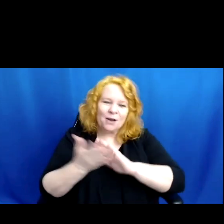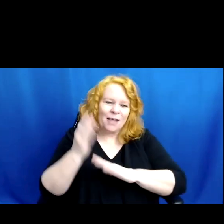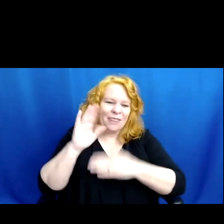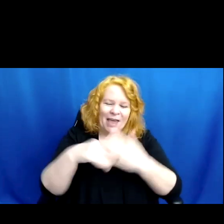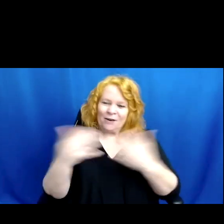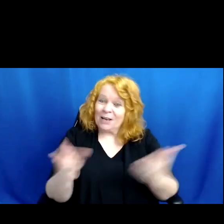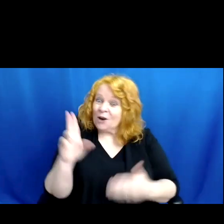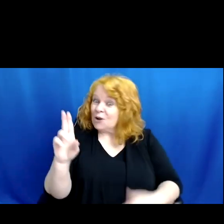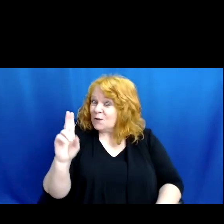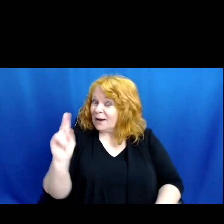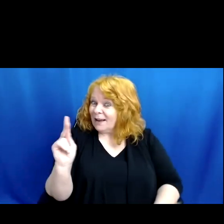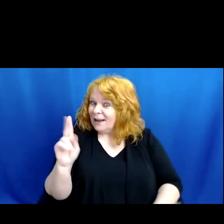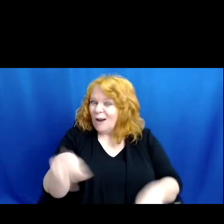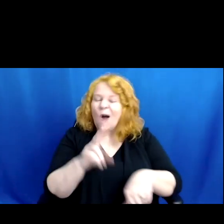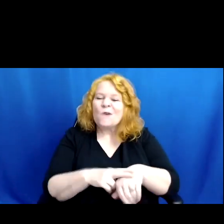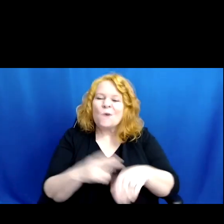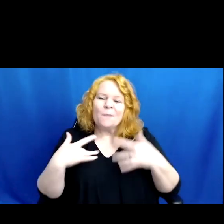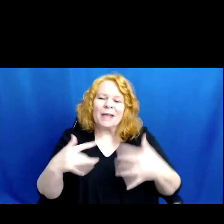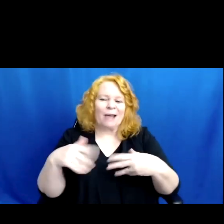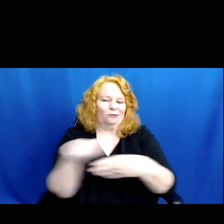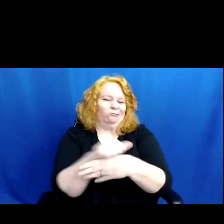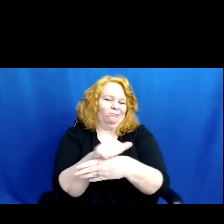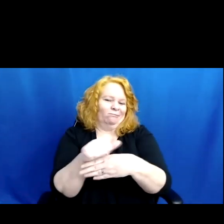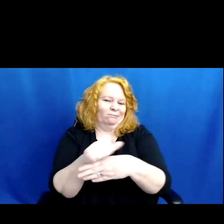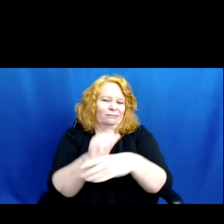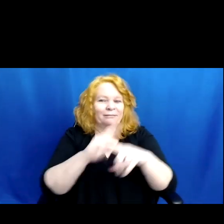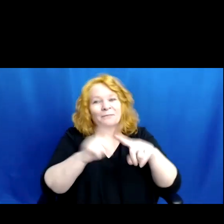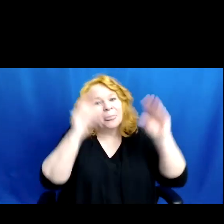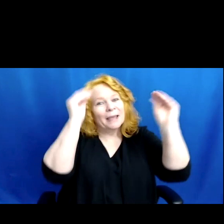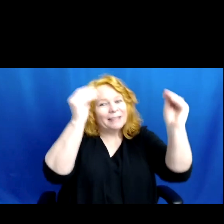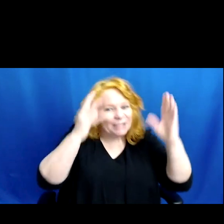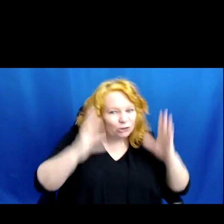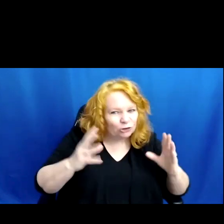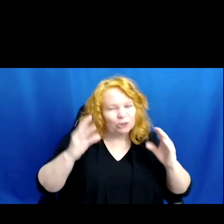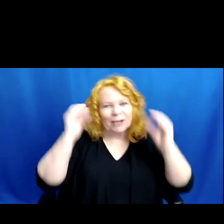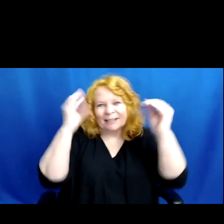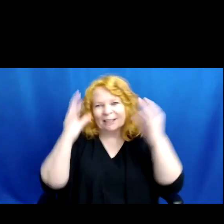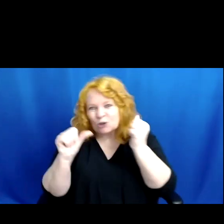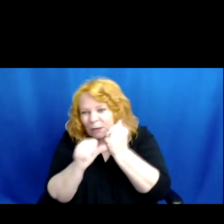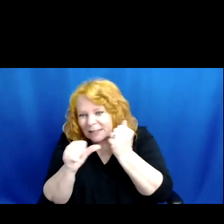I normally deliver training to teachers and teaching assistants, paraprofessionals about